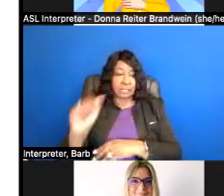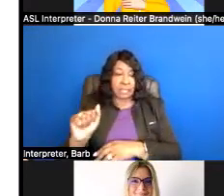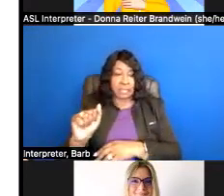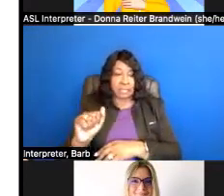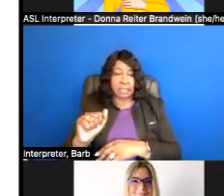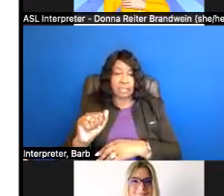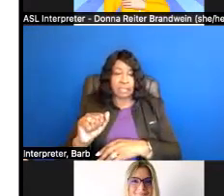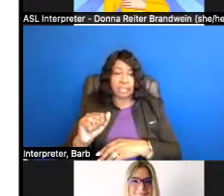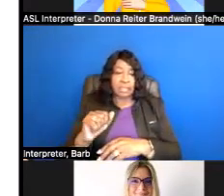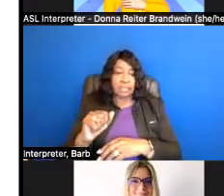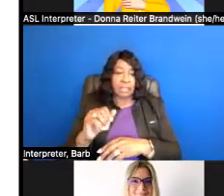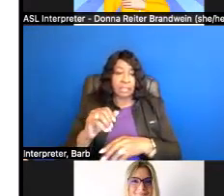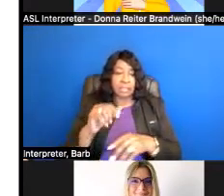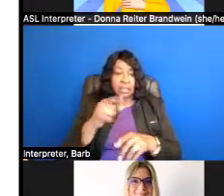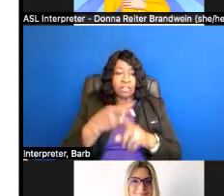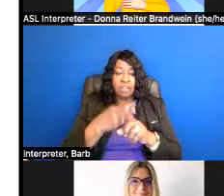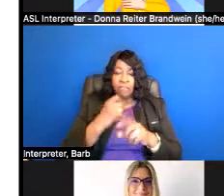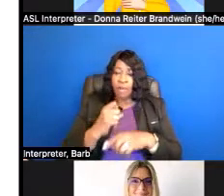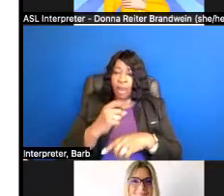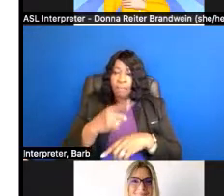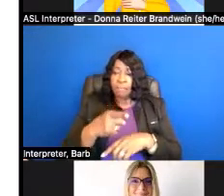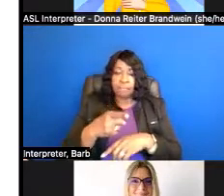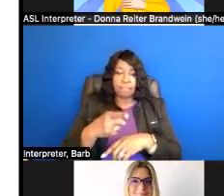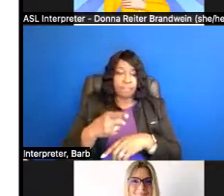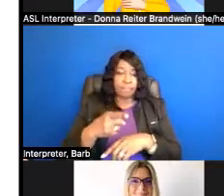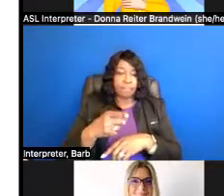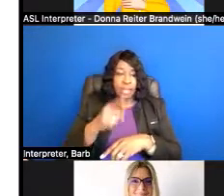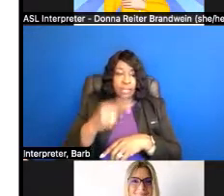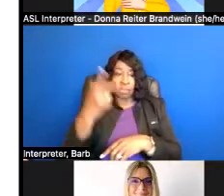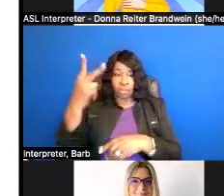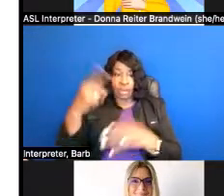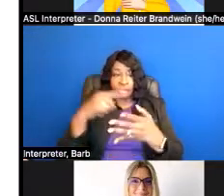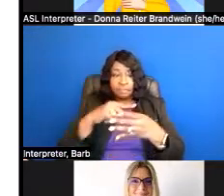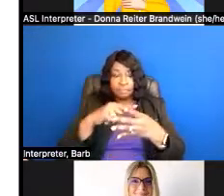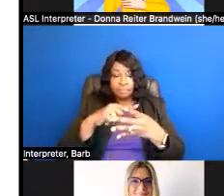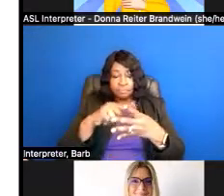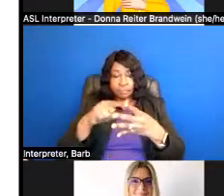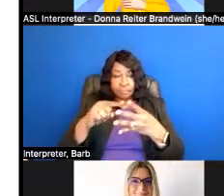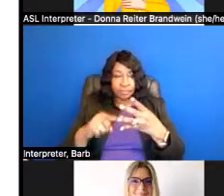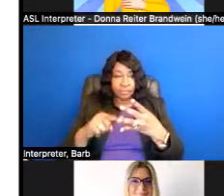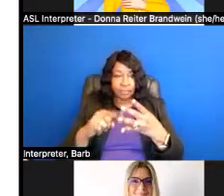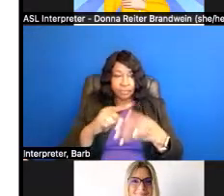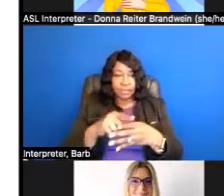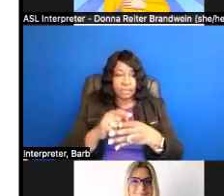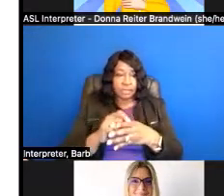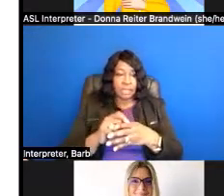And so there's three elements to the social justice model of disability.